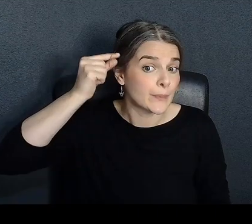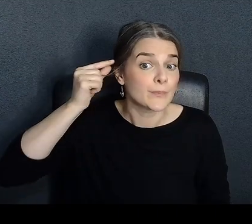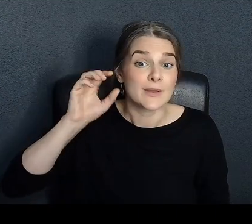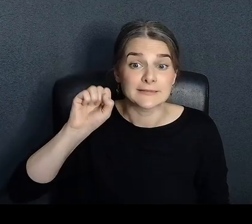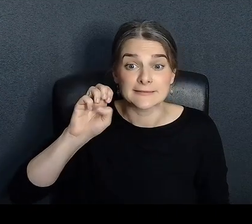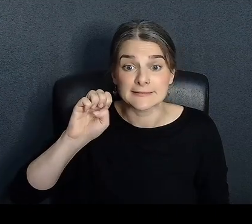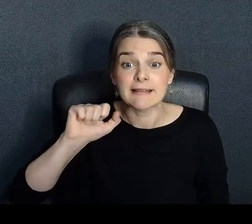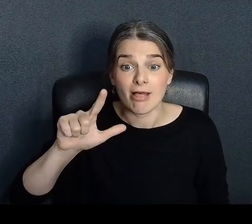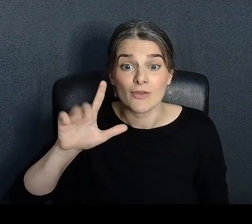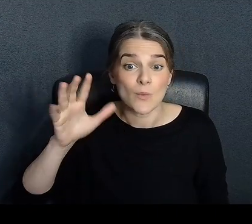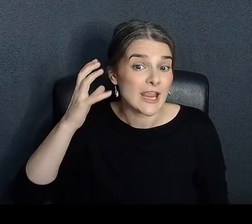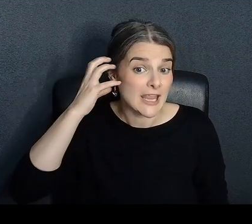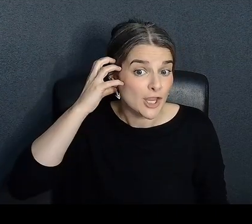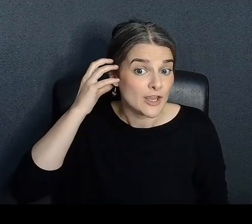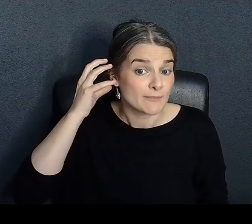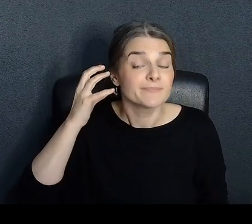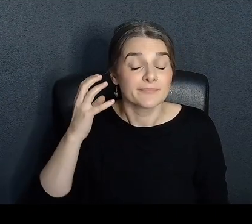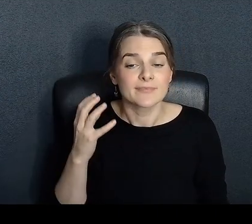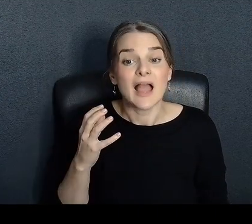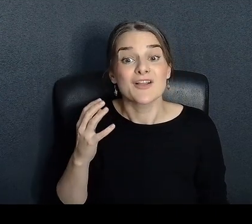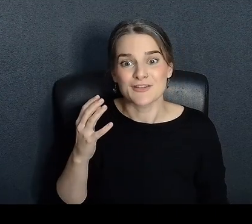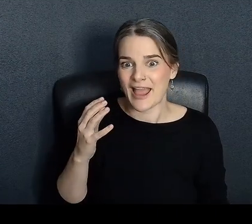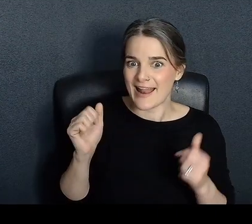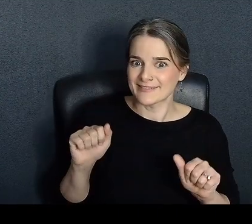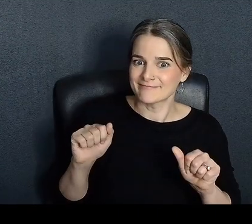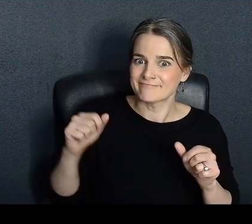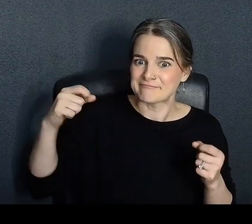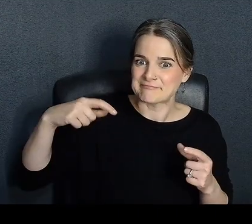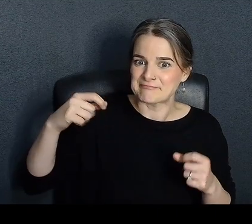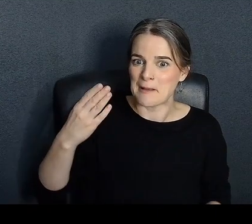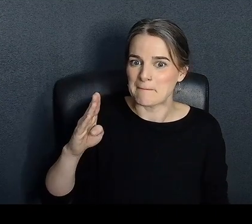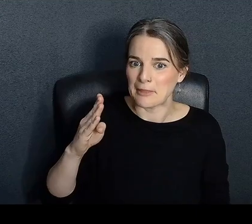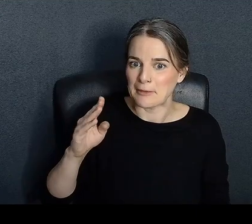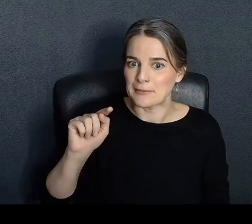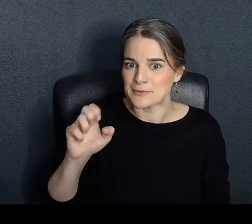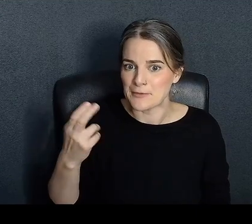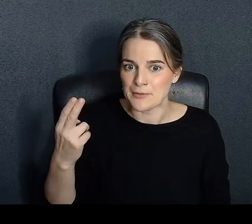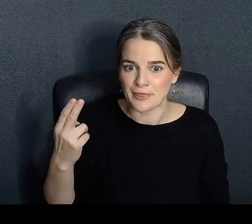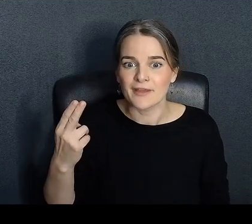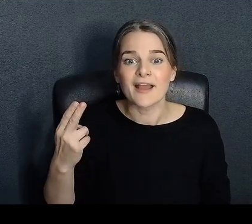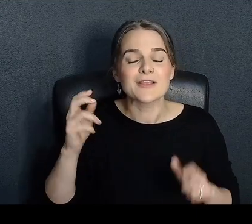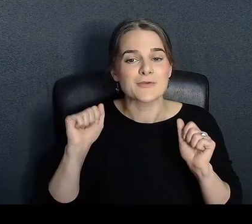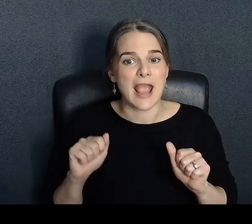You could also pop this on the car visor and have amplified phone calls in the car.